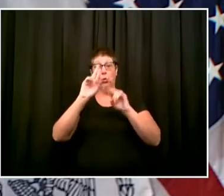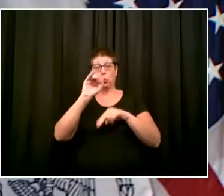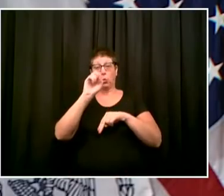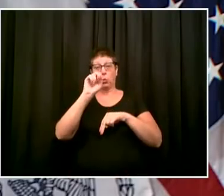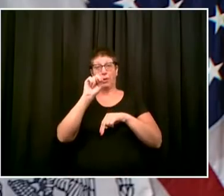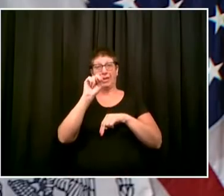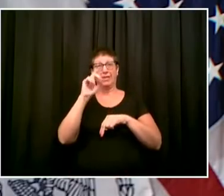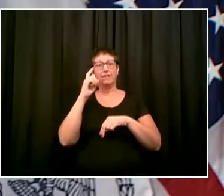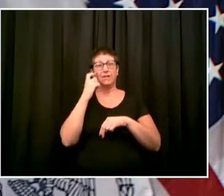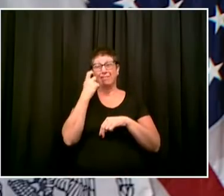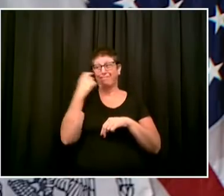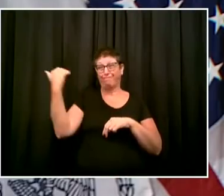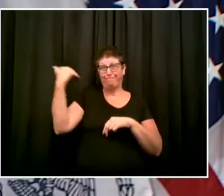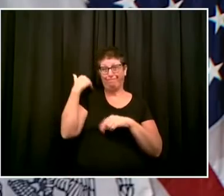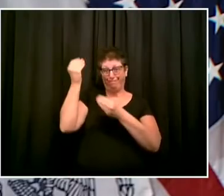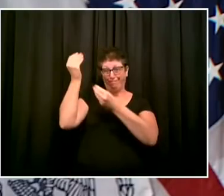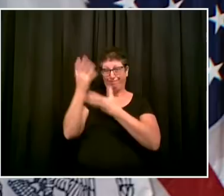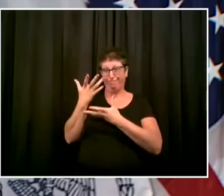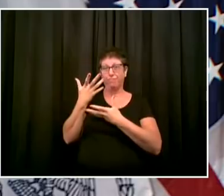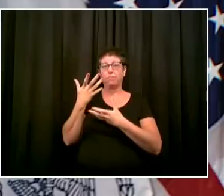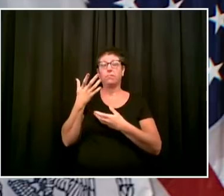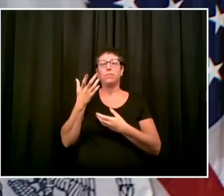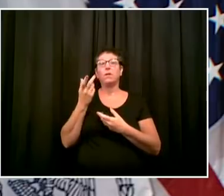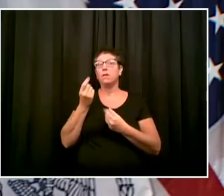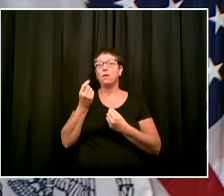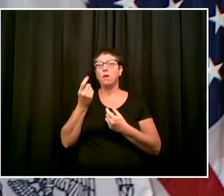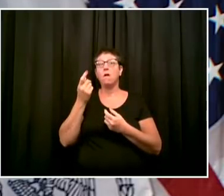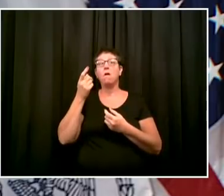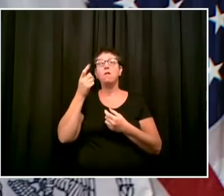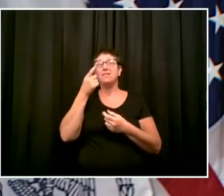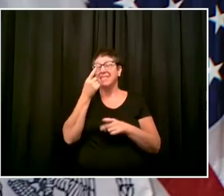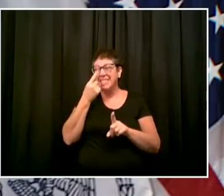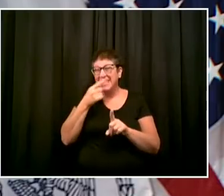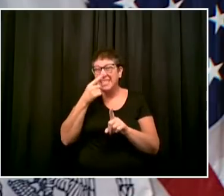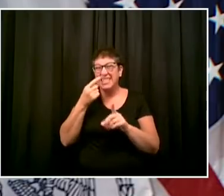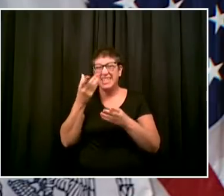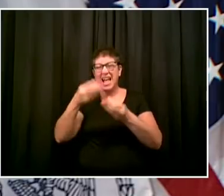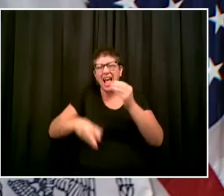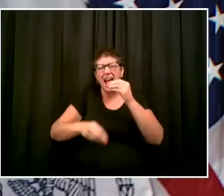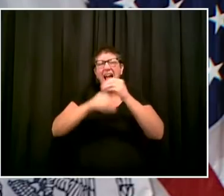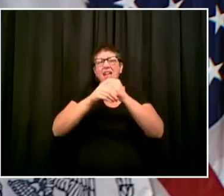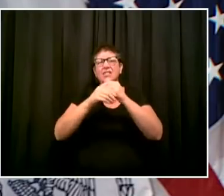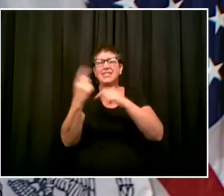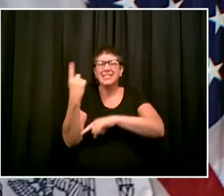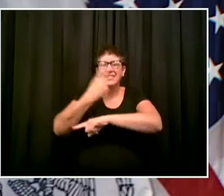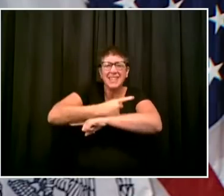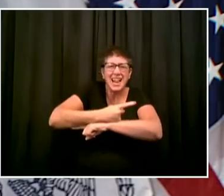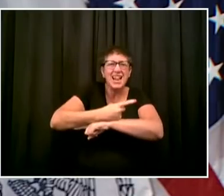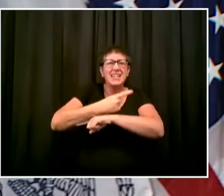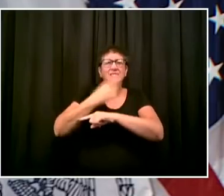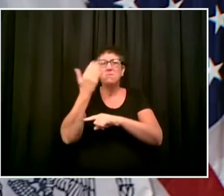LAST FEW DAYS AND ASKED FOR MORE TIME O TSEE IF WE CAN RESOLVE THIS ISUSE. THEY COME IN GOOD FAITH AND